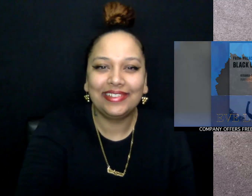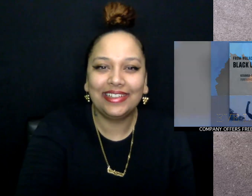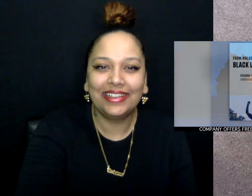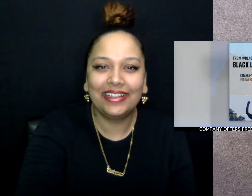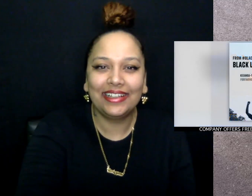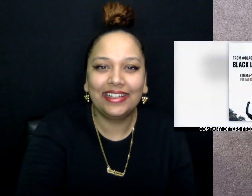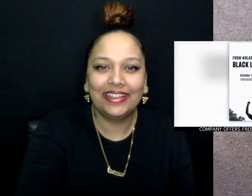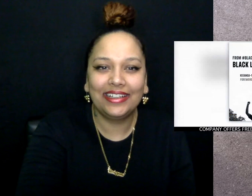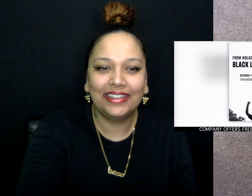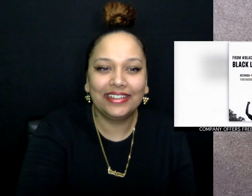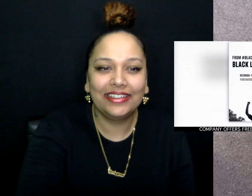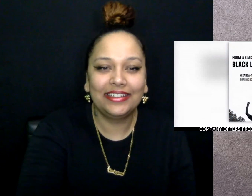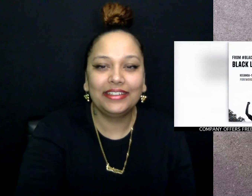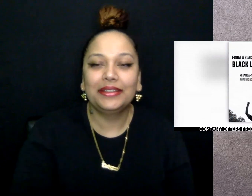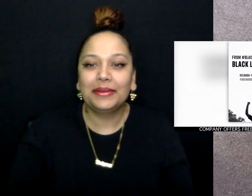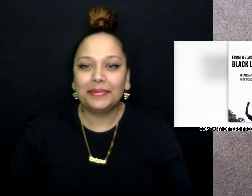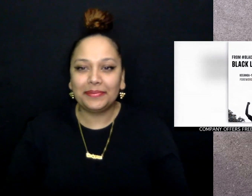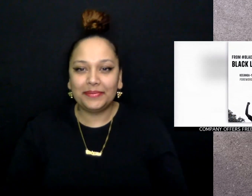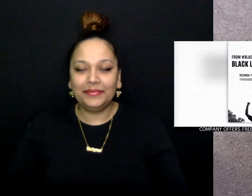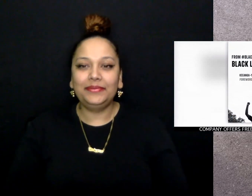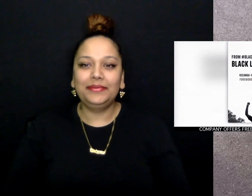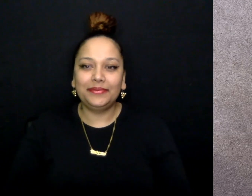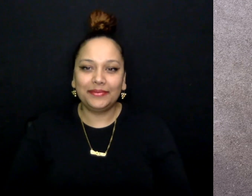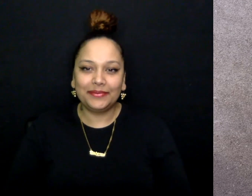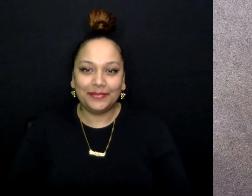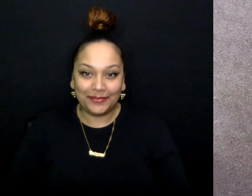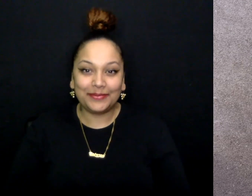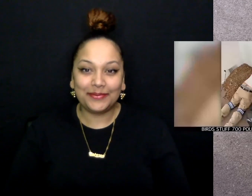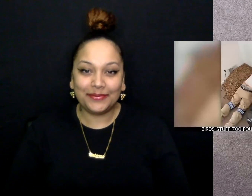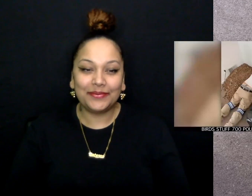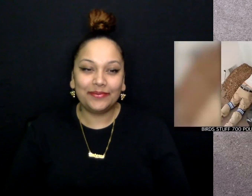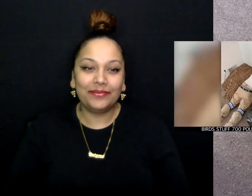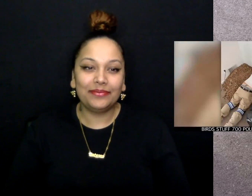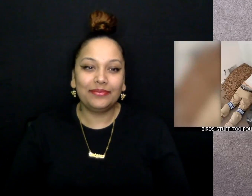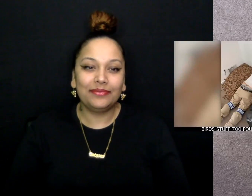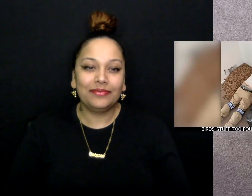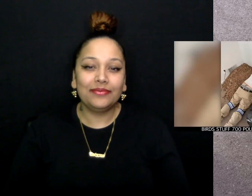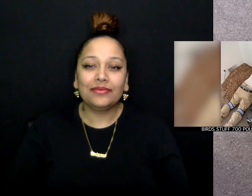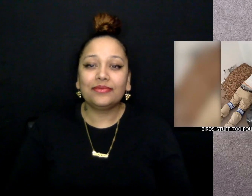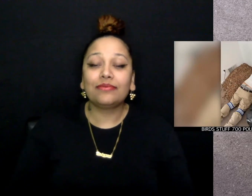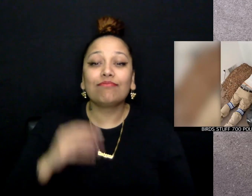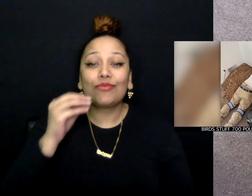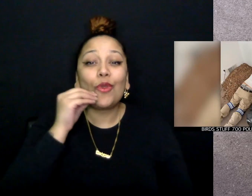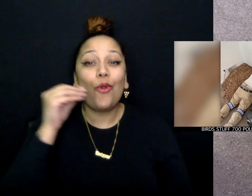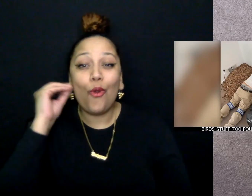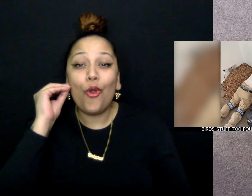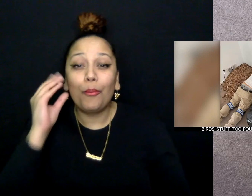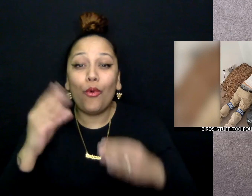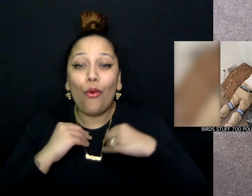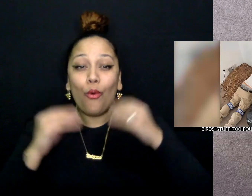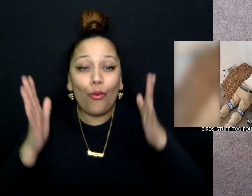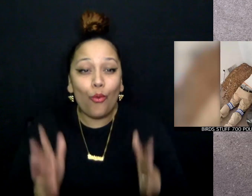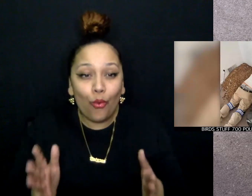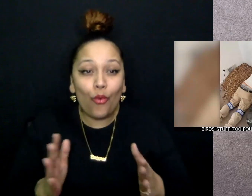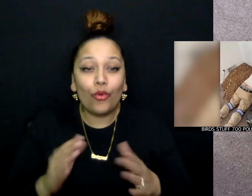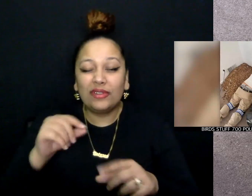L'Oreal says it is the world's first handheld computerized makeup applicator